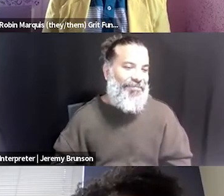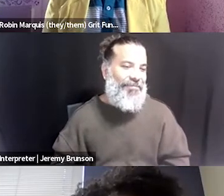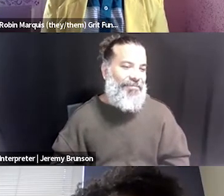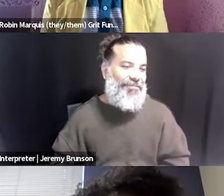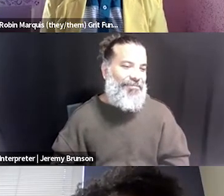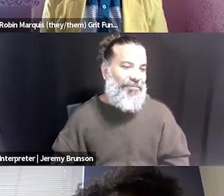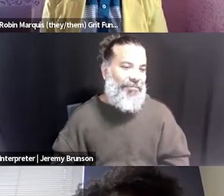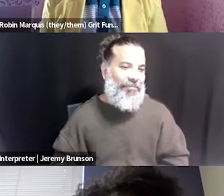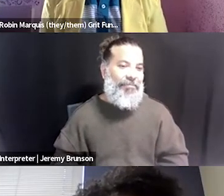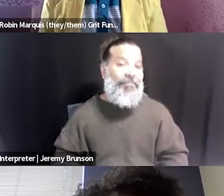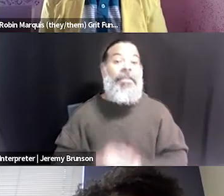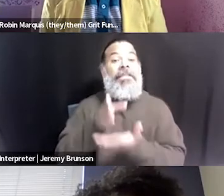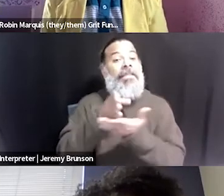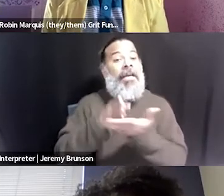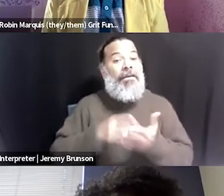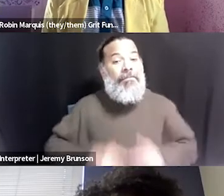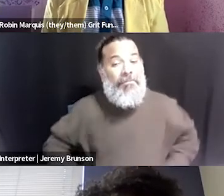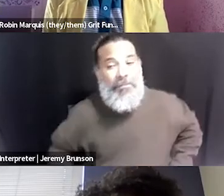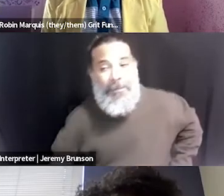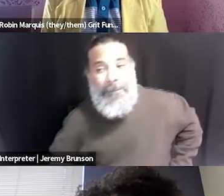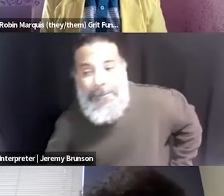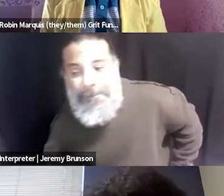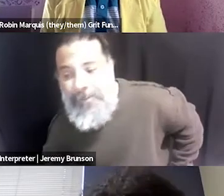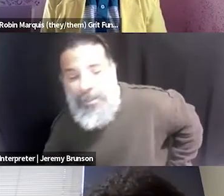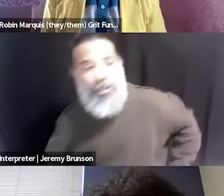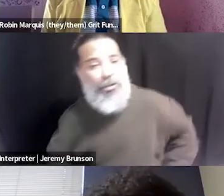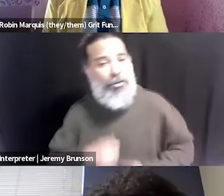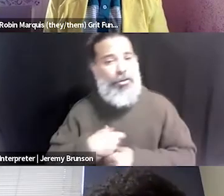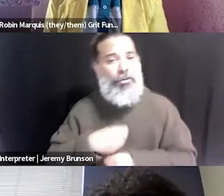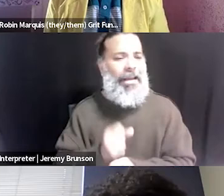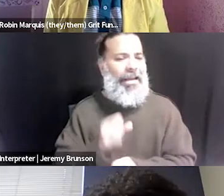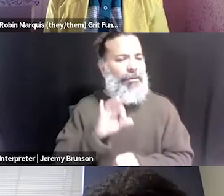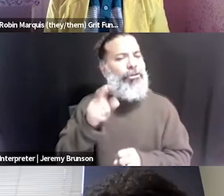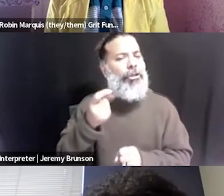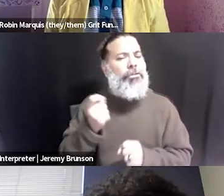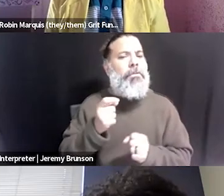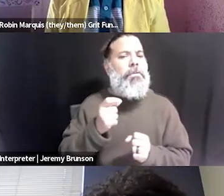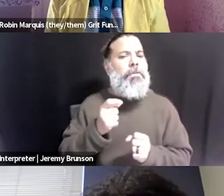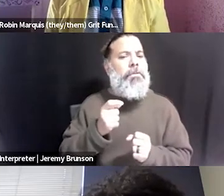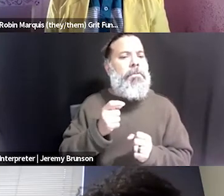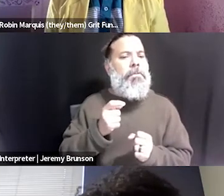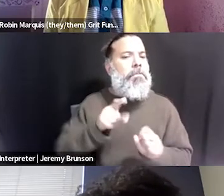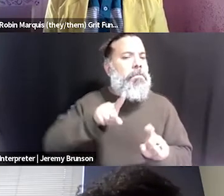And some of it can be, you can make one if you're just kinda feeling a place out to figure